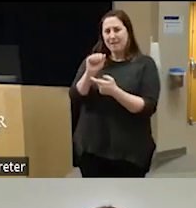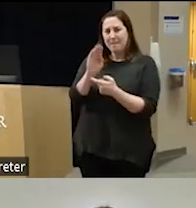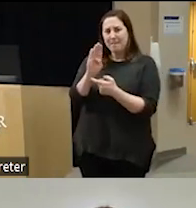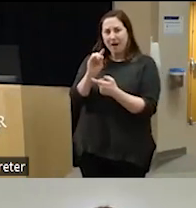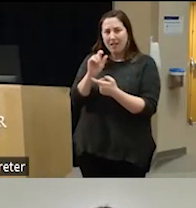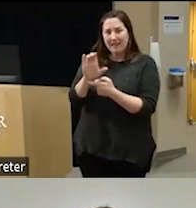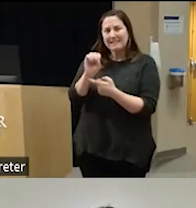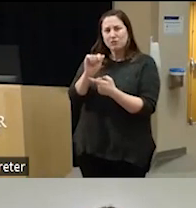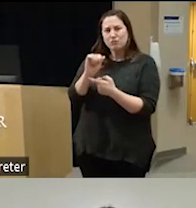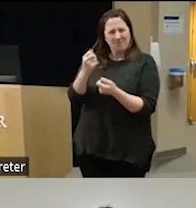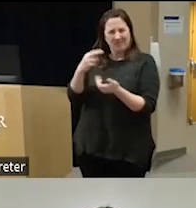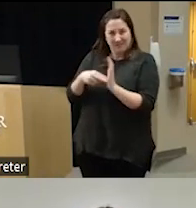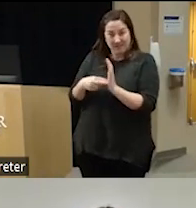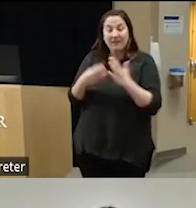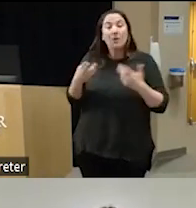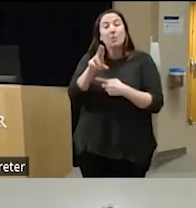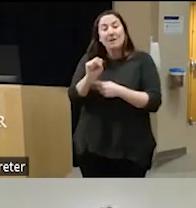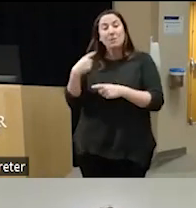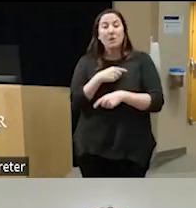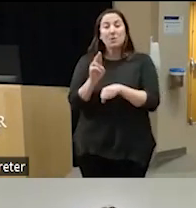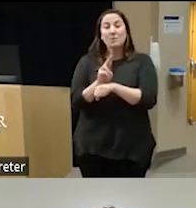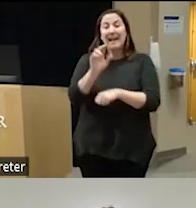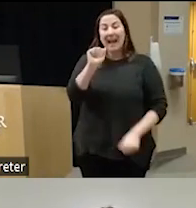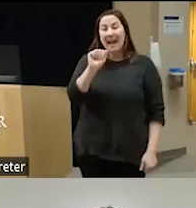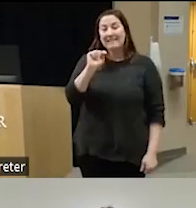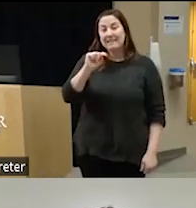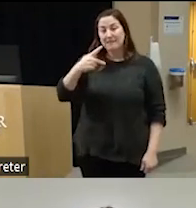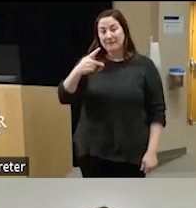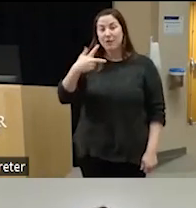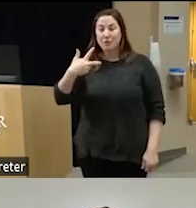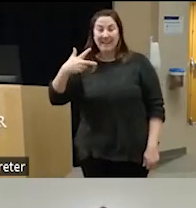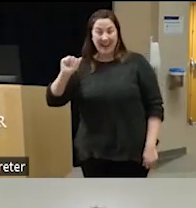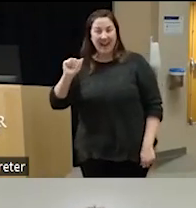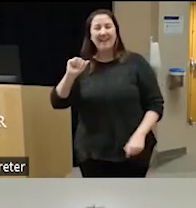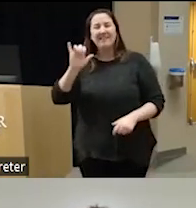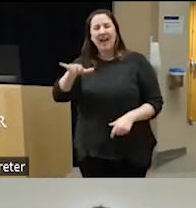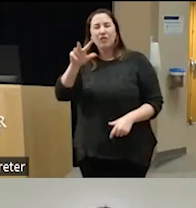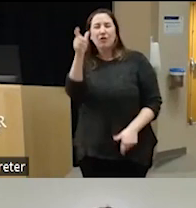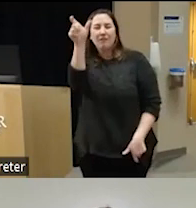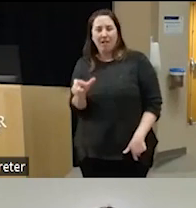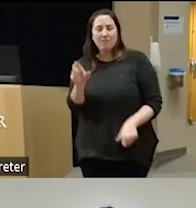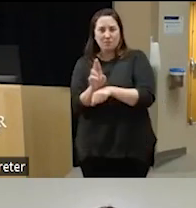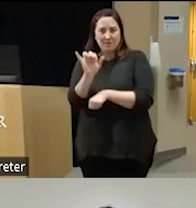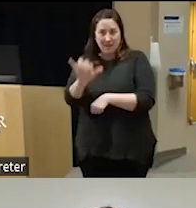US use the atp3a criteria. So it's either increased waste circumference.